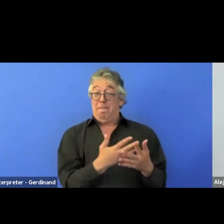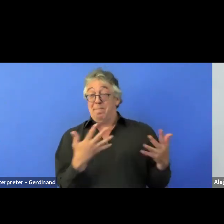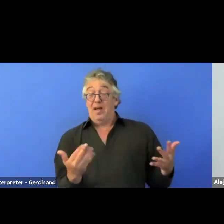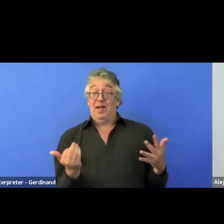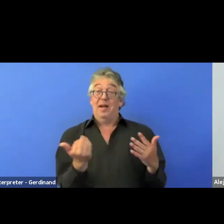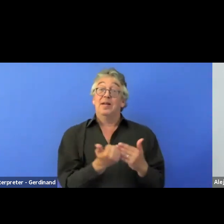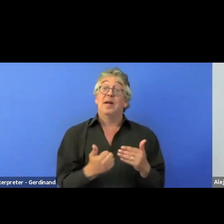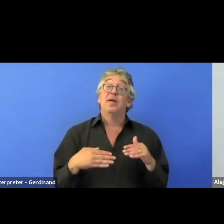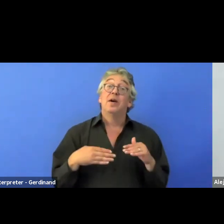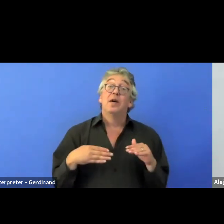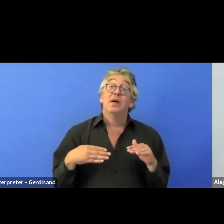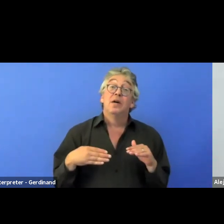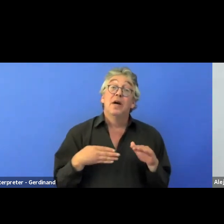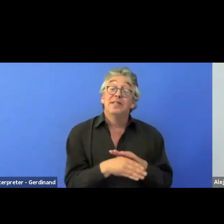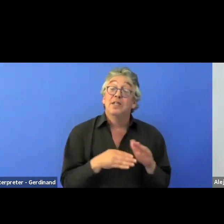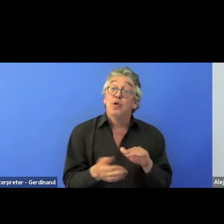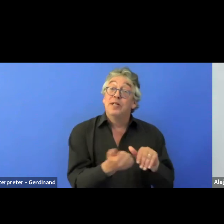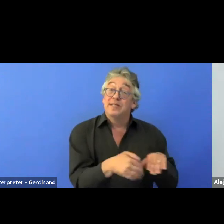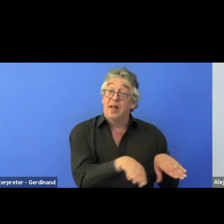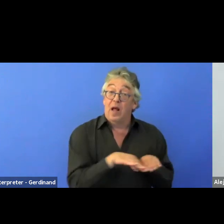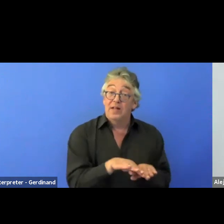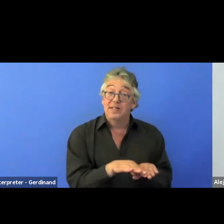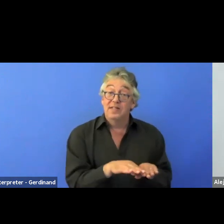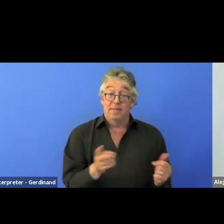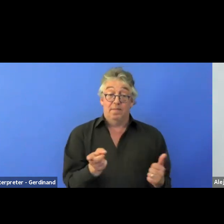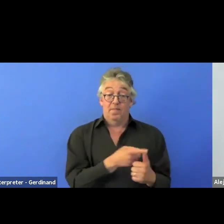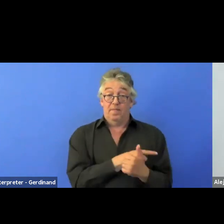that we already presented to you, which are the standard